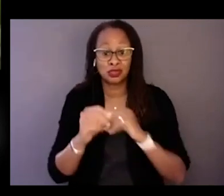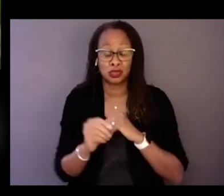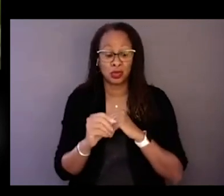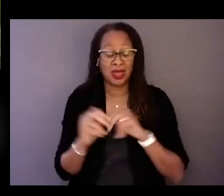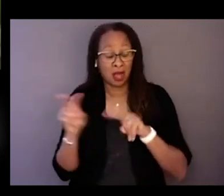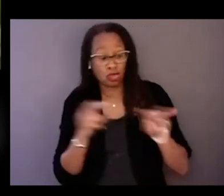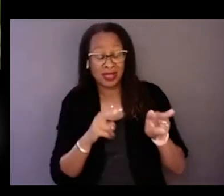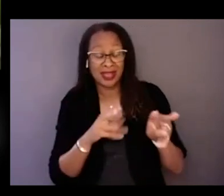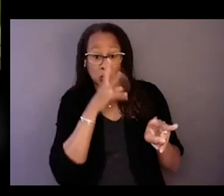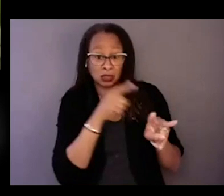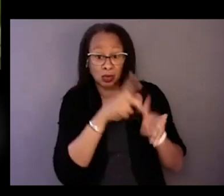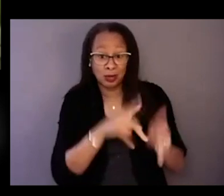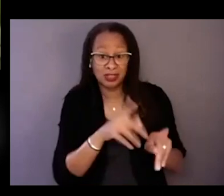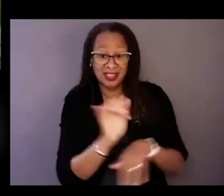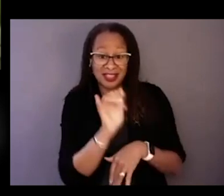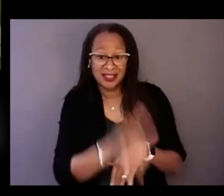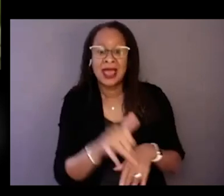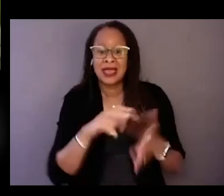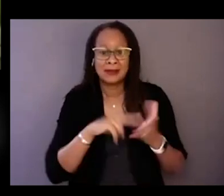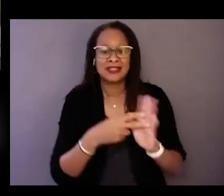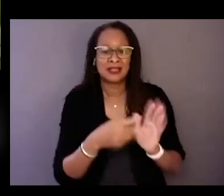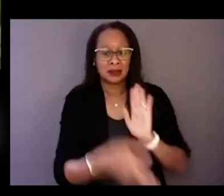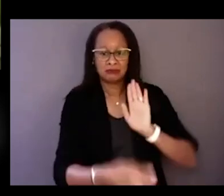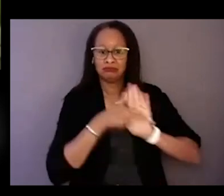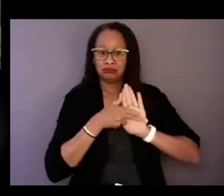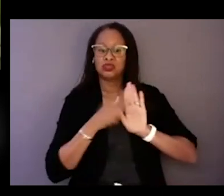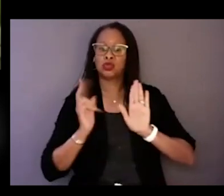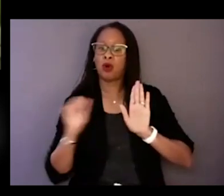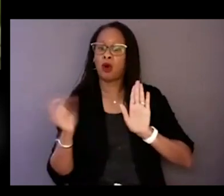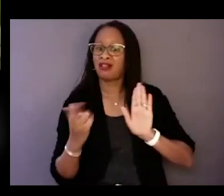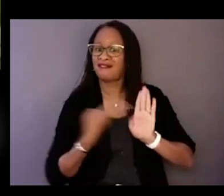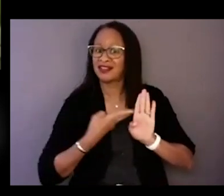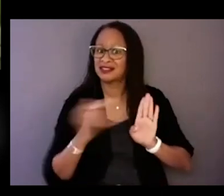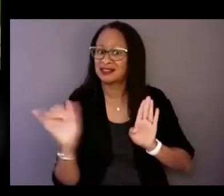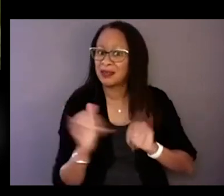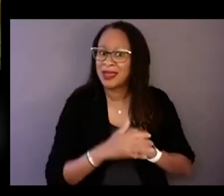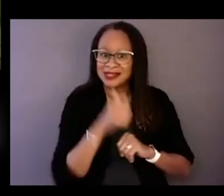you're saying it's okay to treat all of us like that. And so it doesn't just effect celebrities.